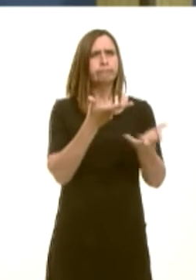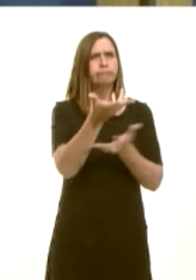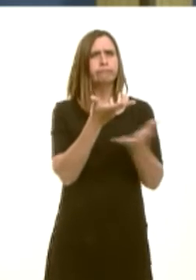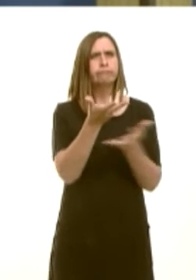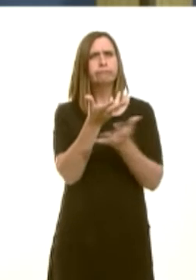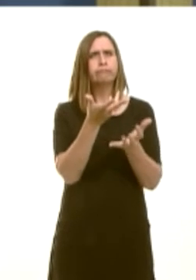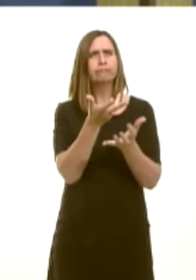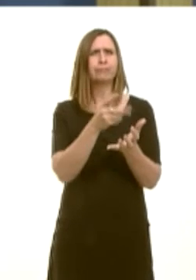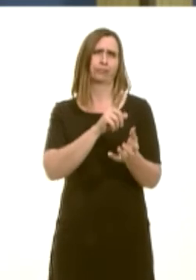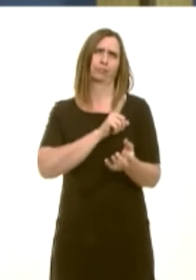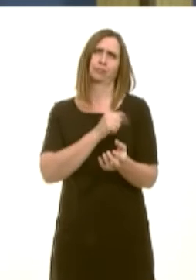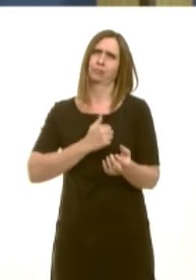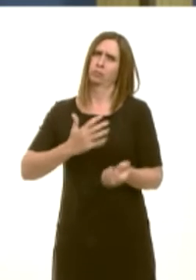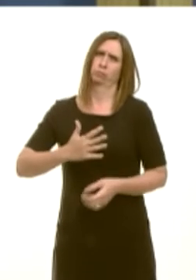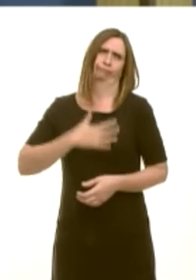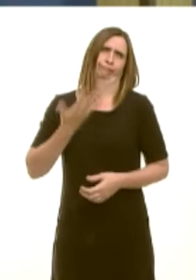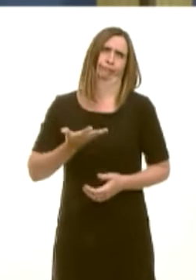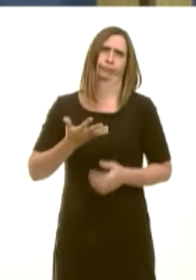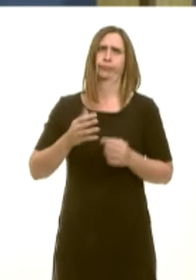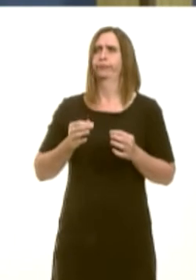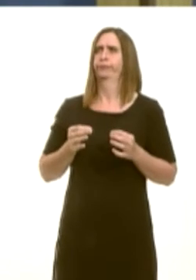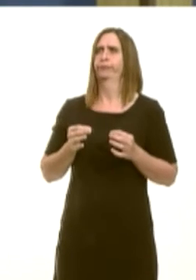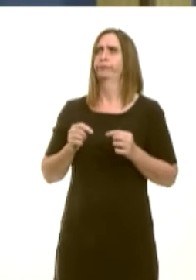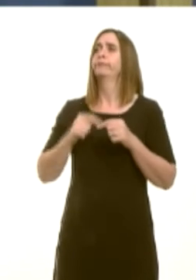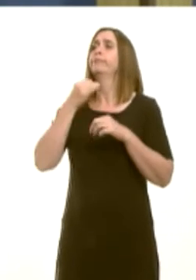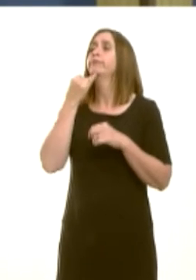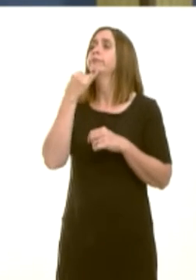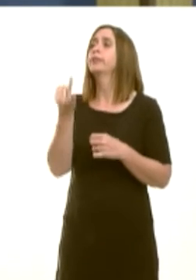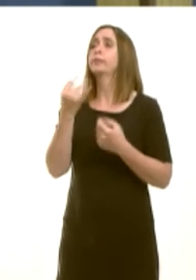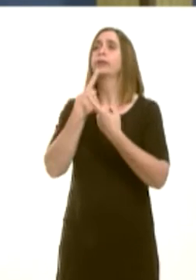what we wouldnít want to have is an announcement where we cannot scrutinise you as a Government